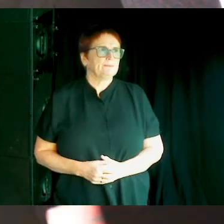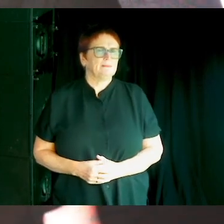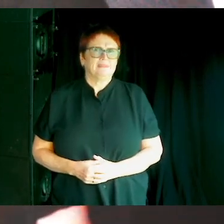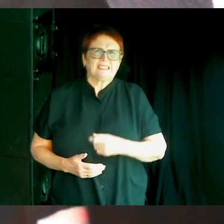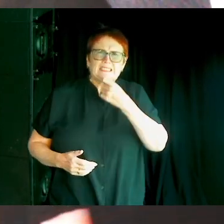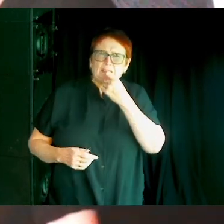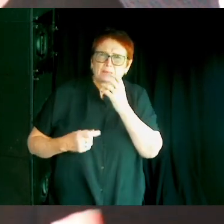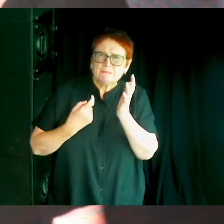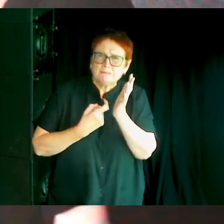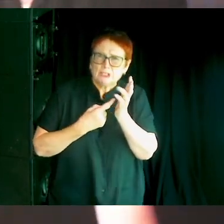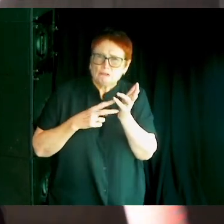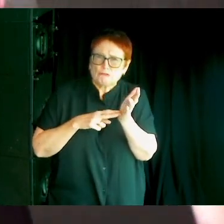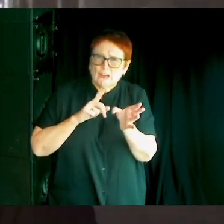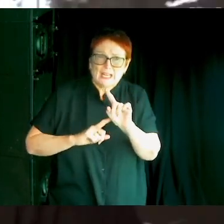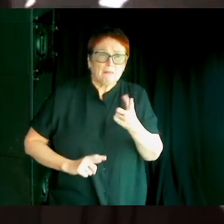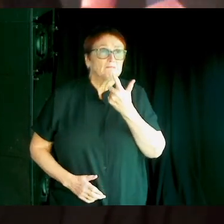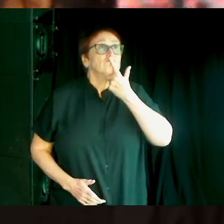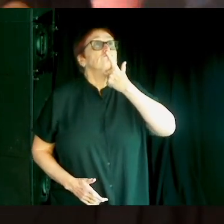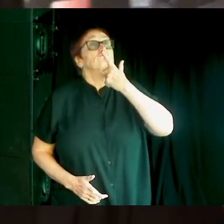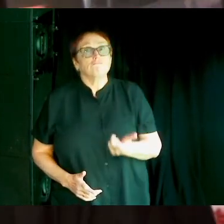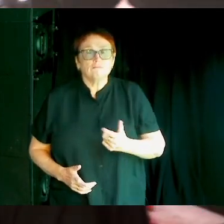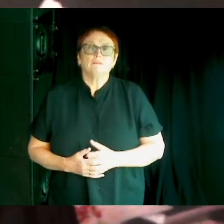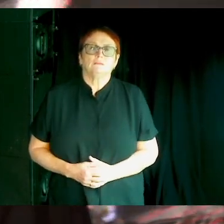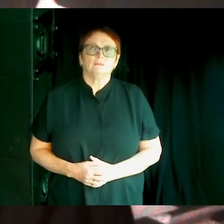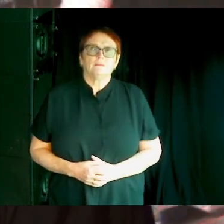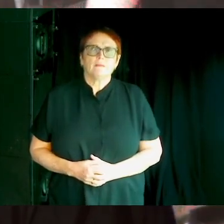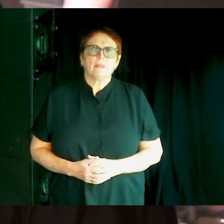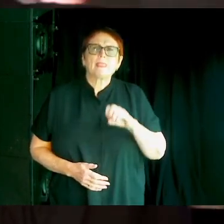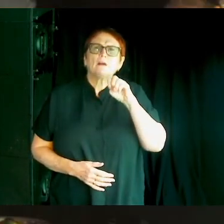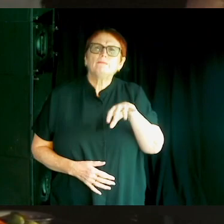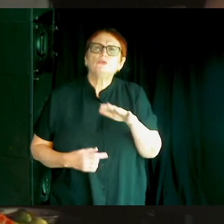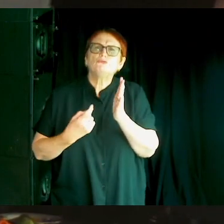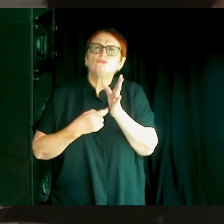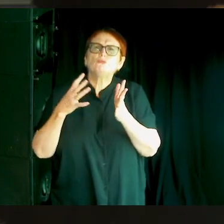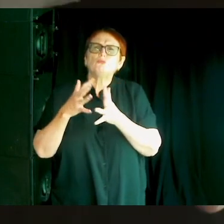but it's so delicious so delicious so I'll put some raw garnishes which is the raw curry leaf